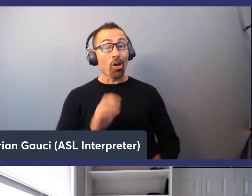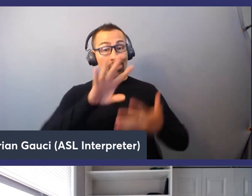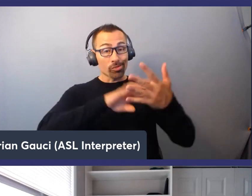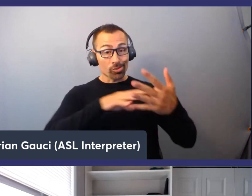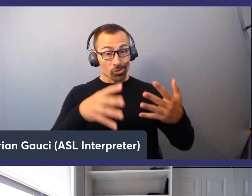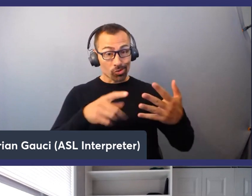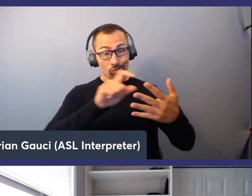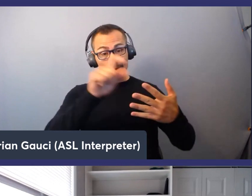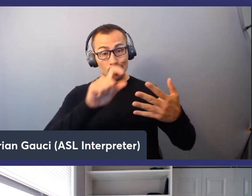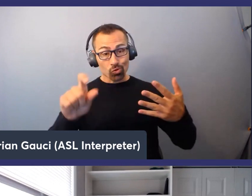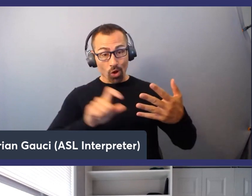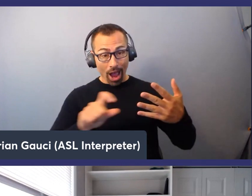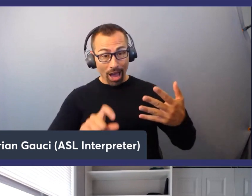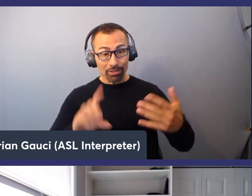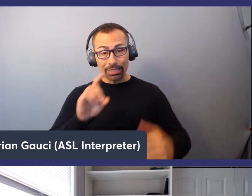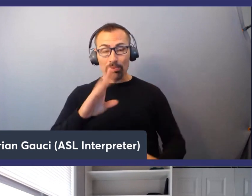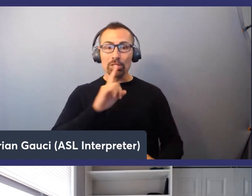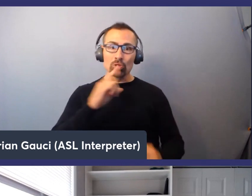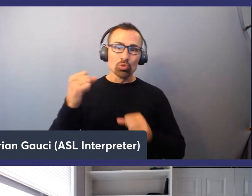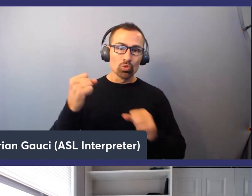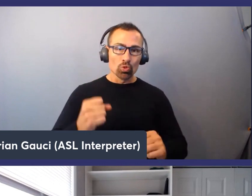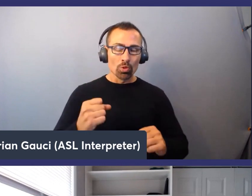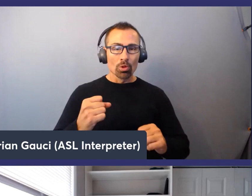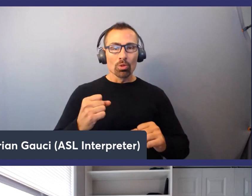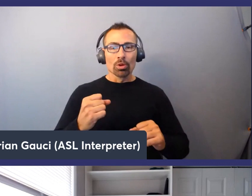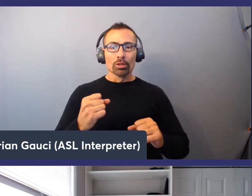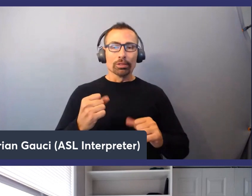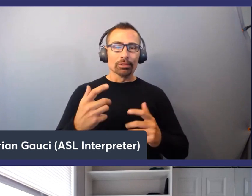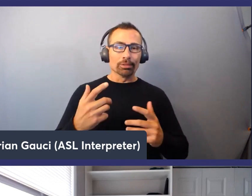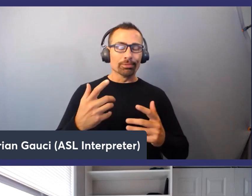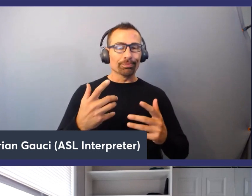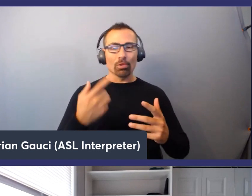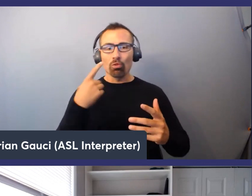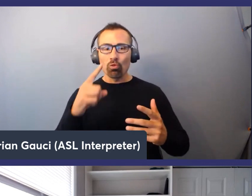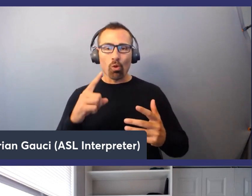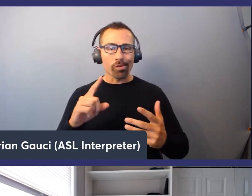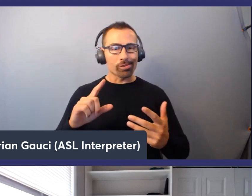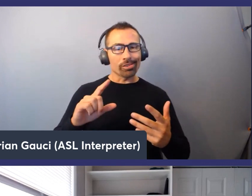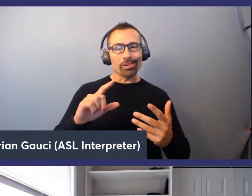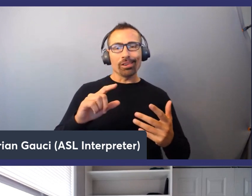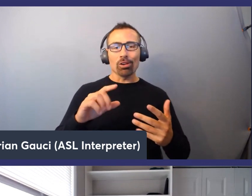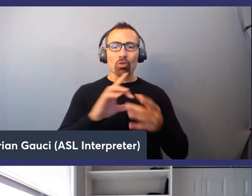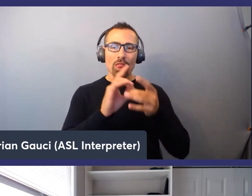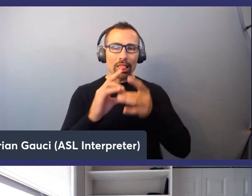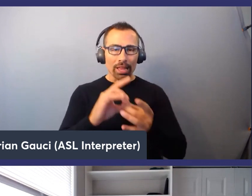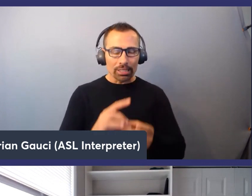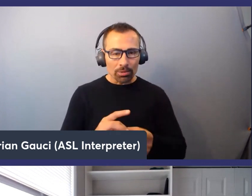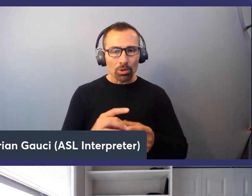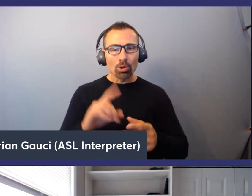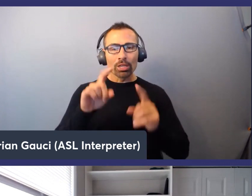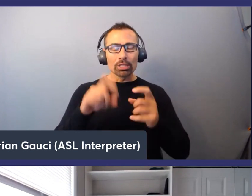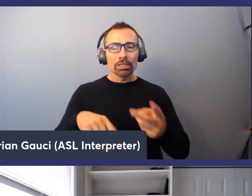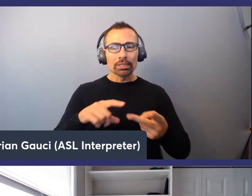and connected data questions that aren't very easy to efficiently answer